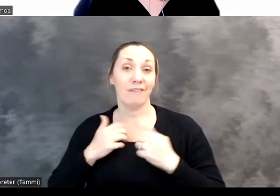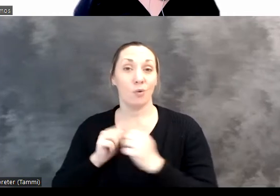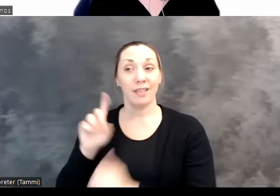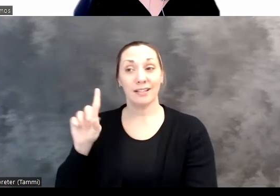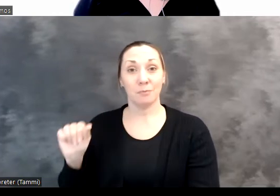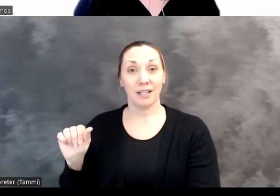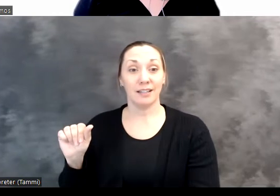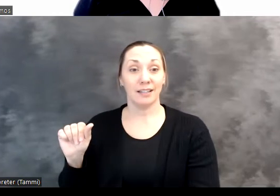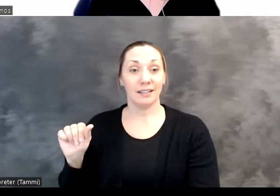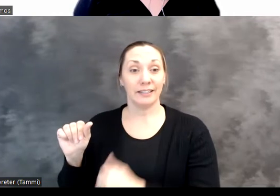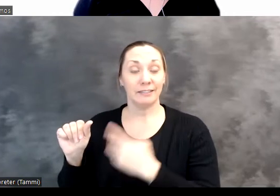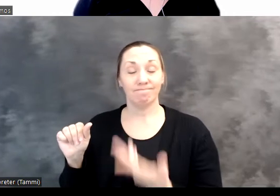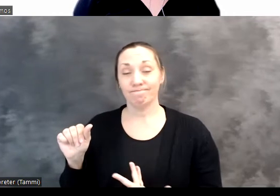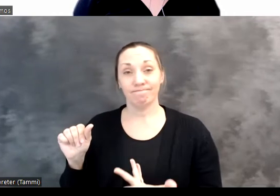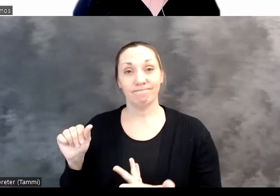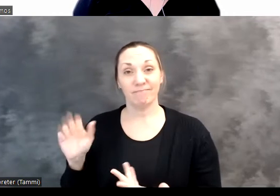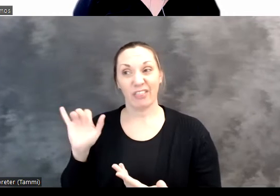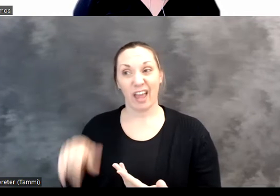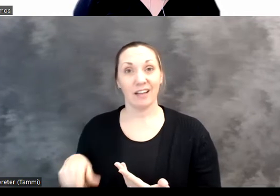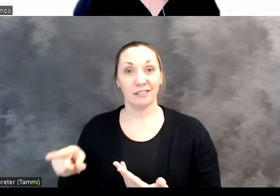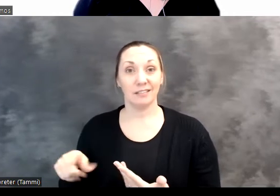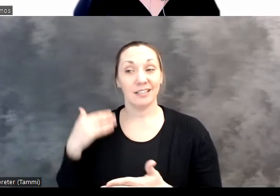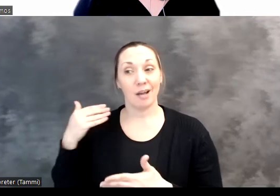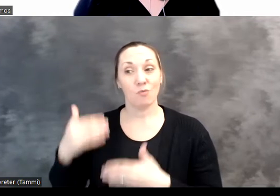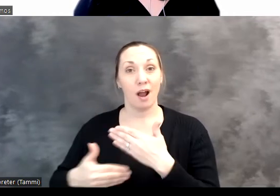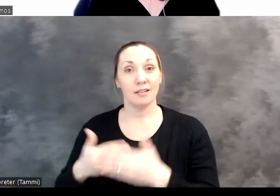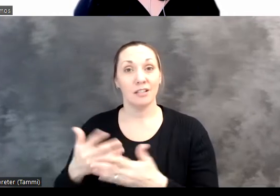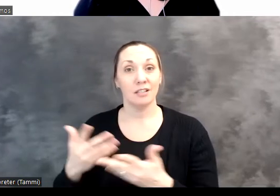as people mentioned on earlier